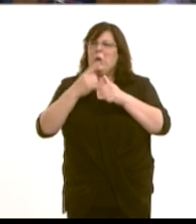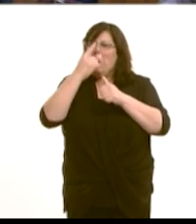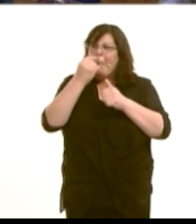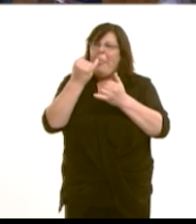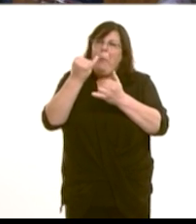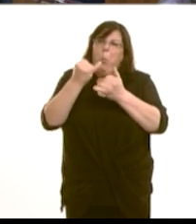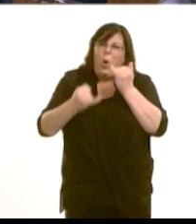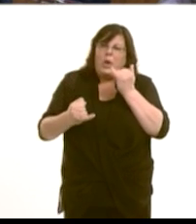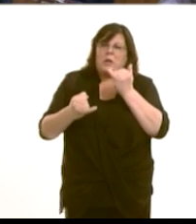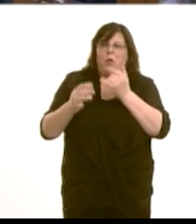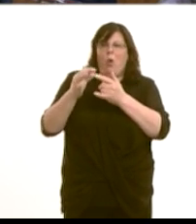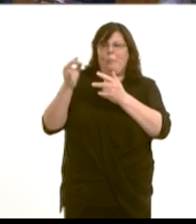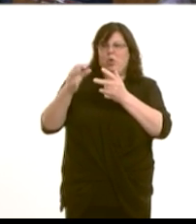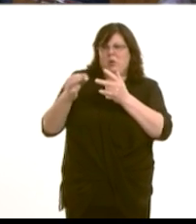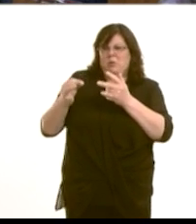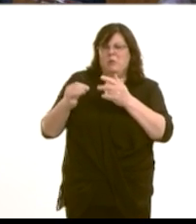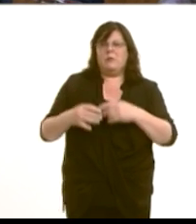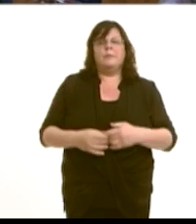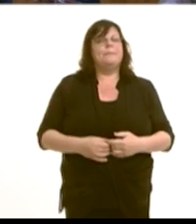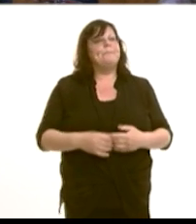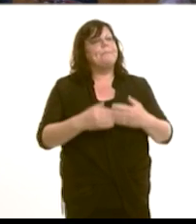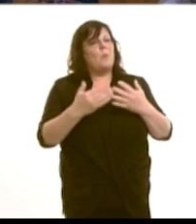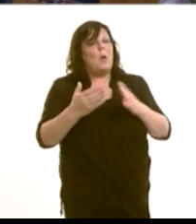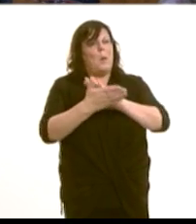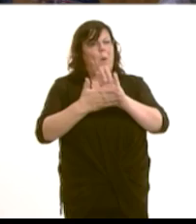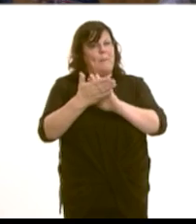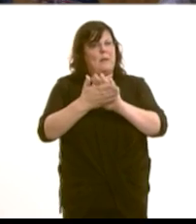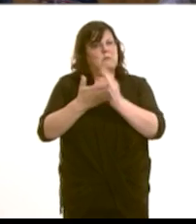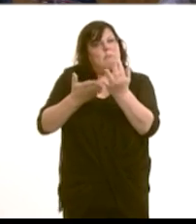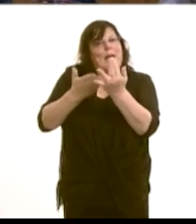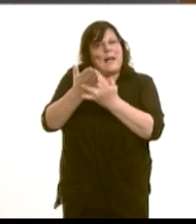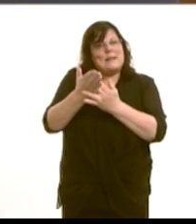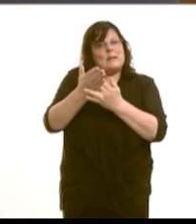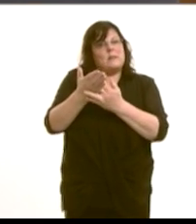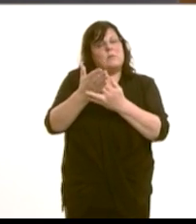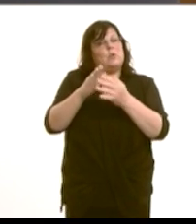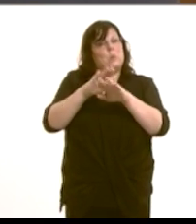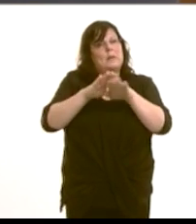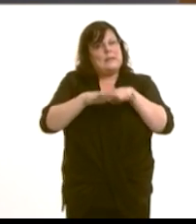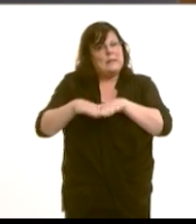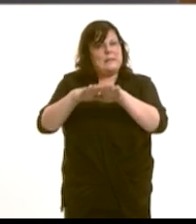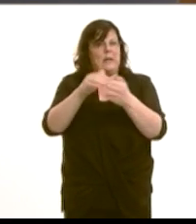Carwyn Jones: Given that that would ensure access to the single market, and that is the only model thatís currently on the table, the answer must be ëyesí.